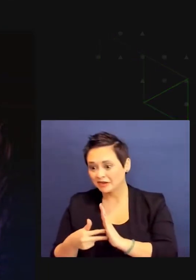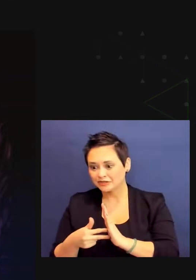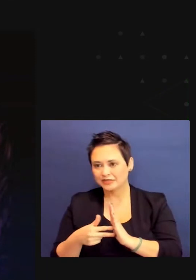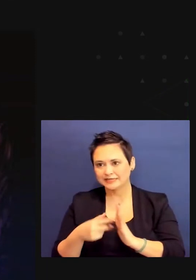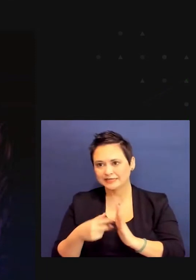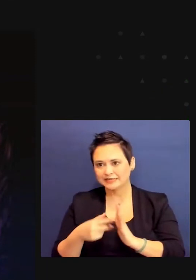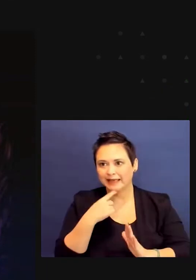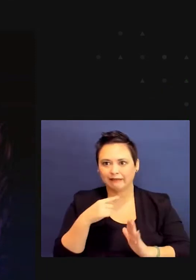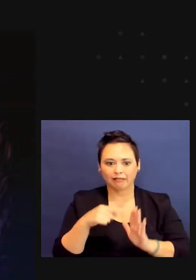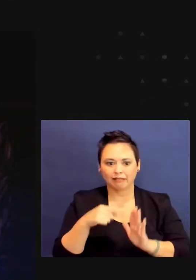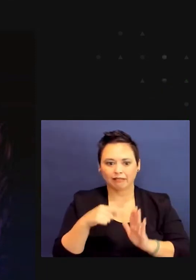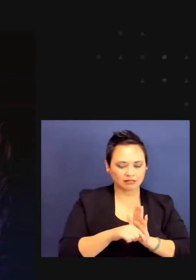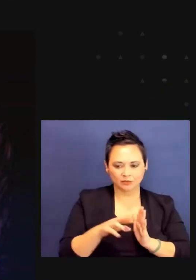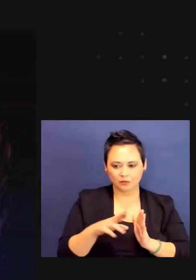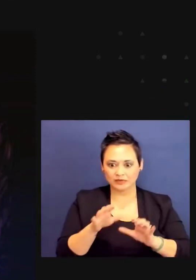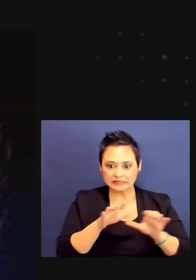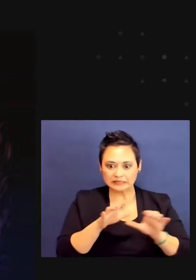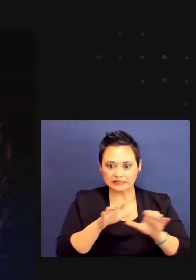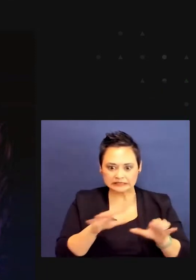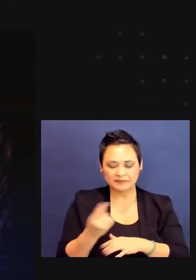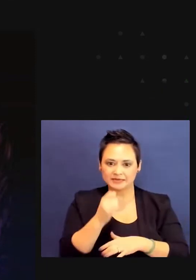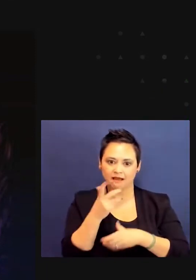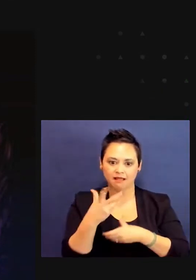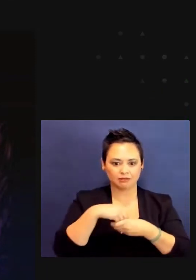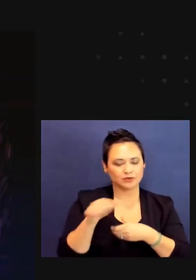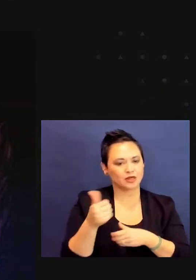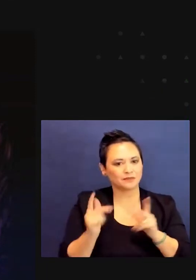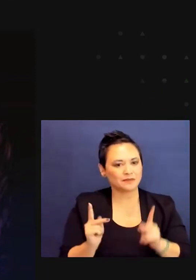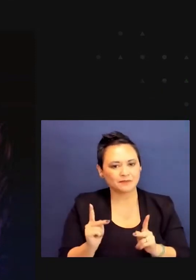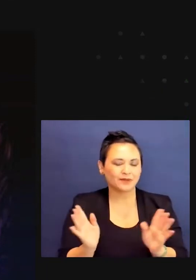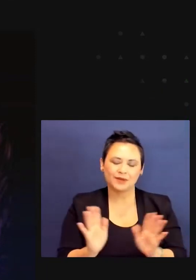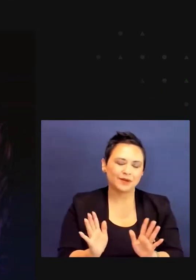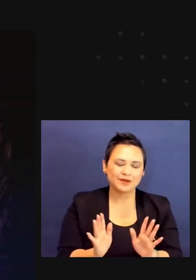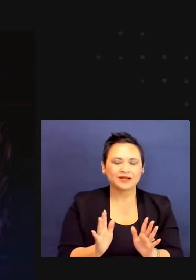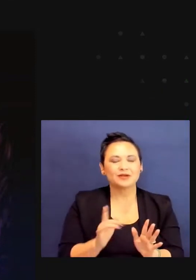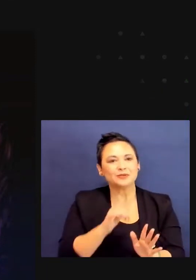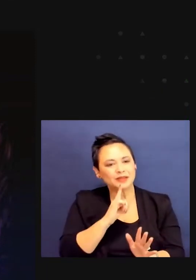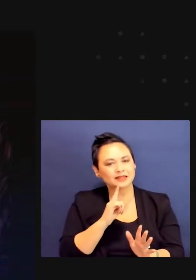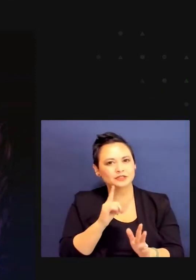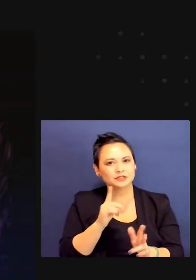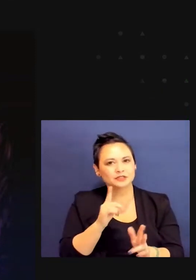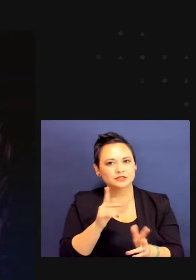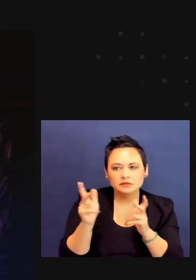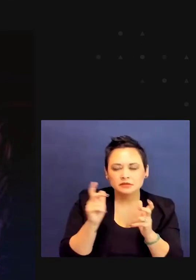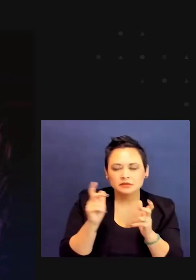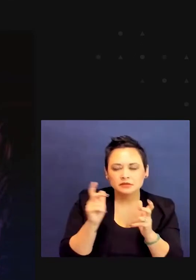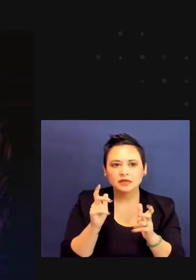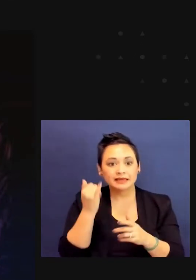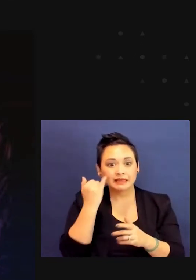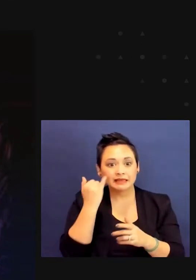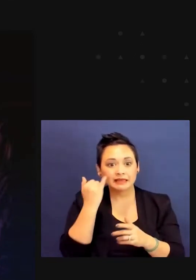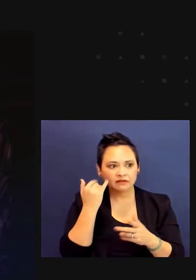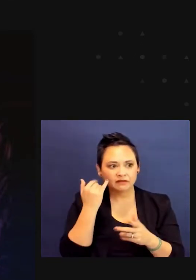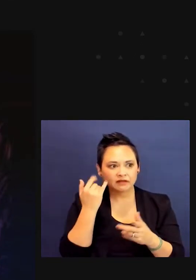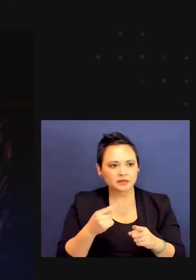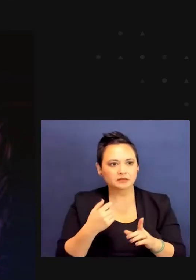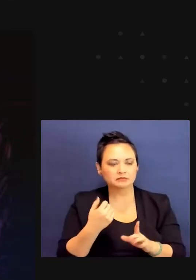And it's really about being receptive to hearing when you've crossed a line, and studying pop culture,